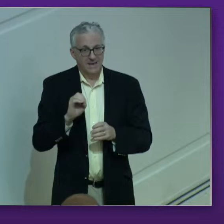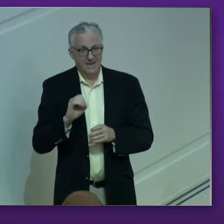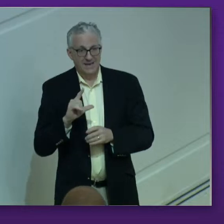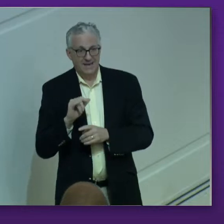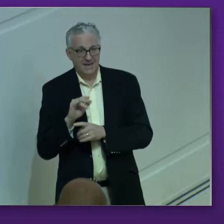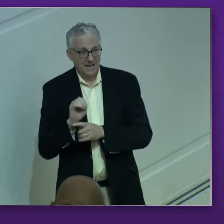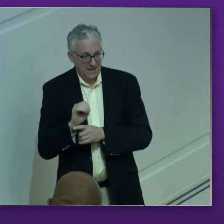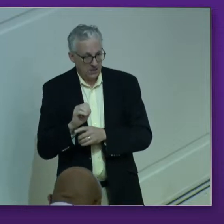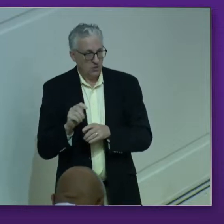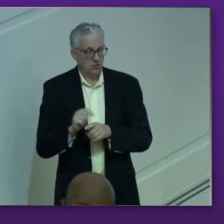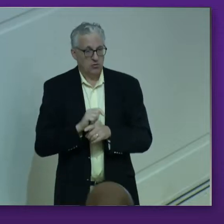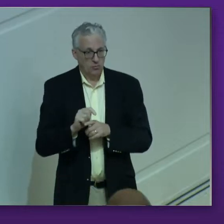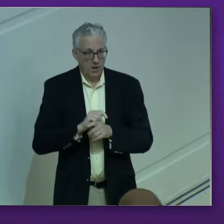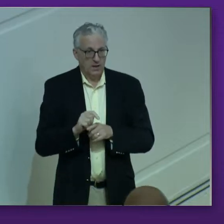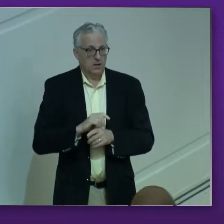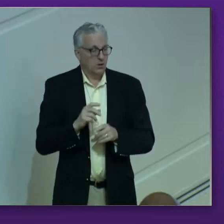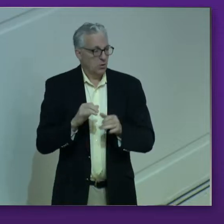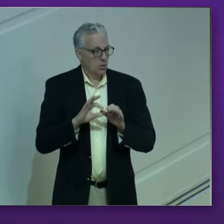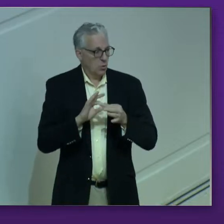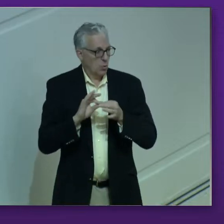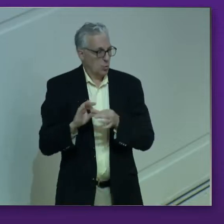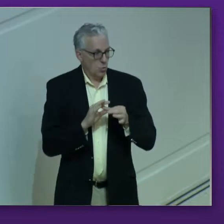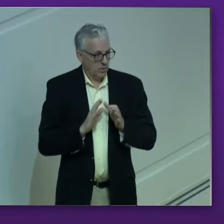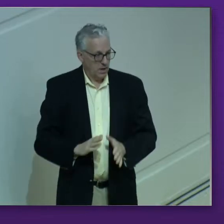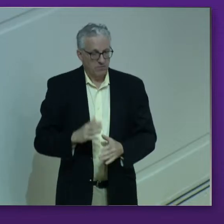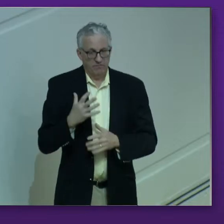COMPLETED IN A CELEBRATION